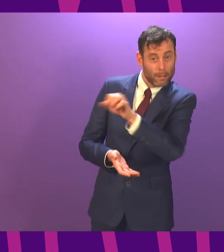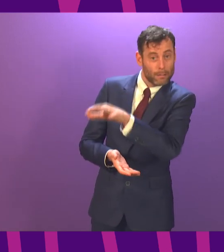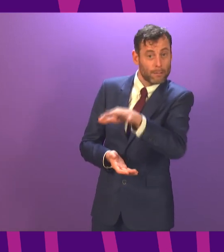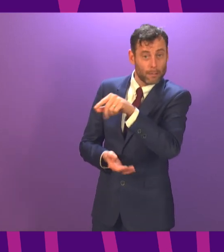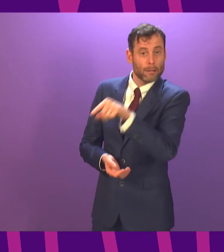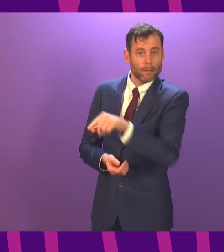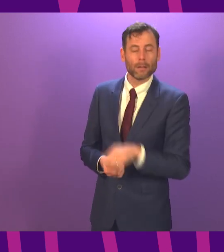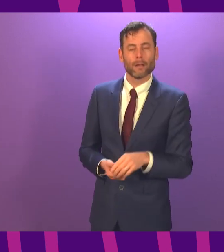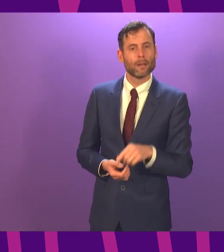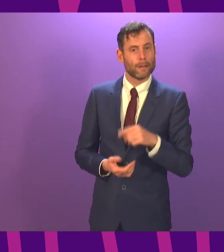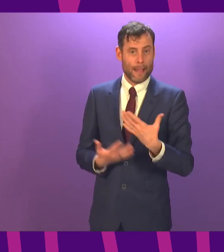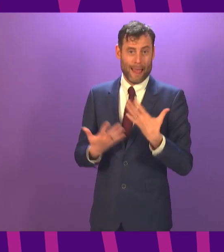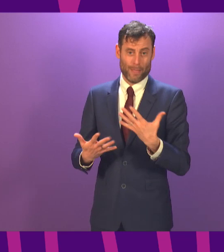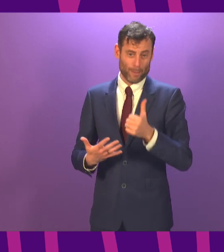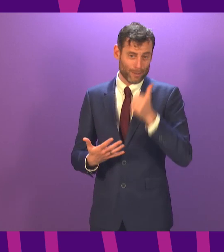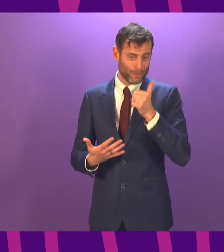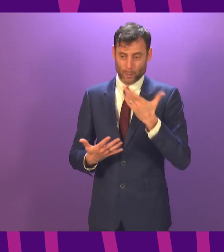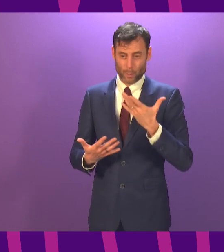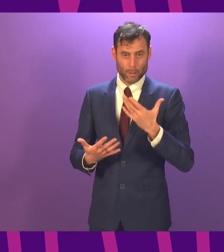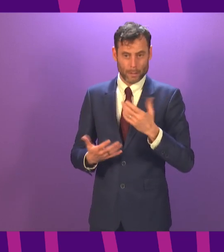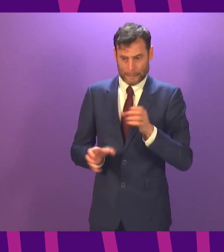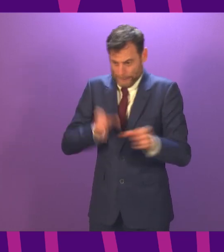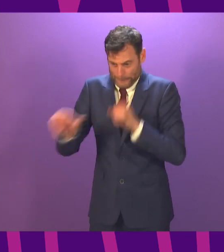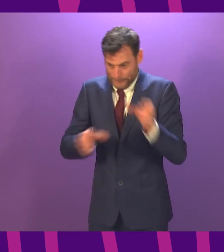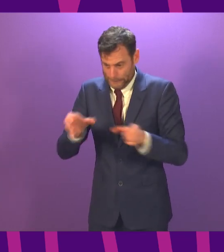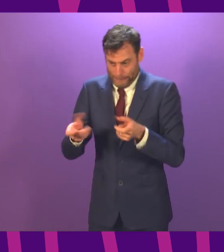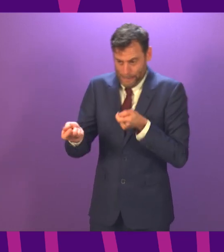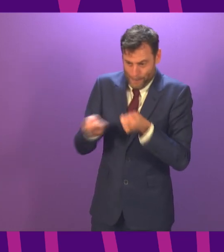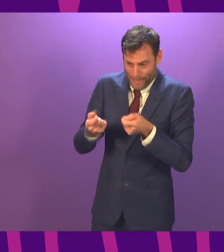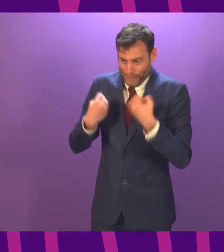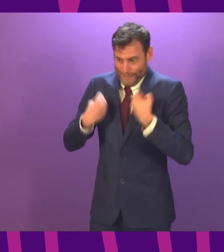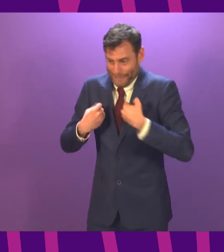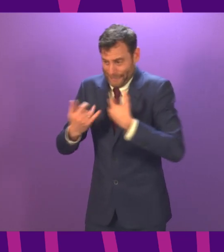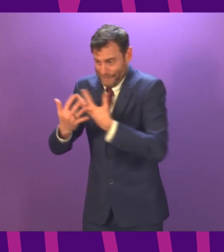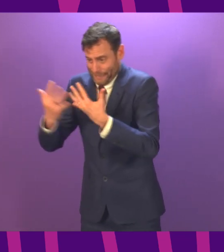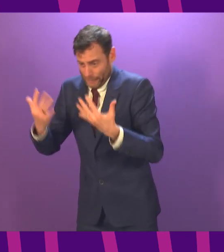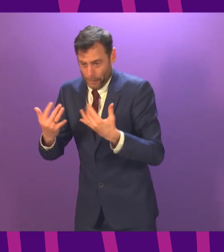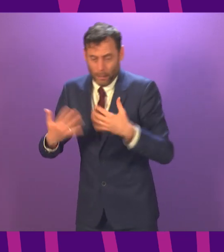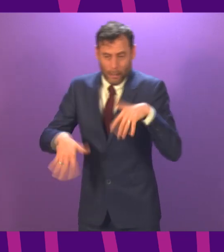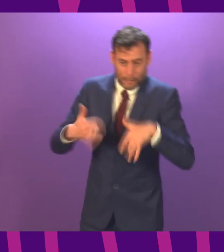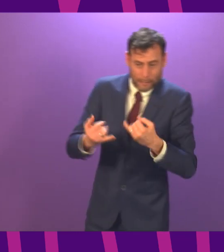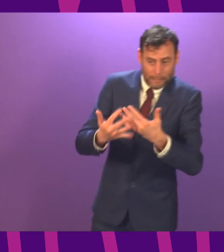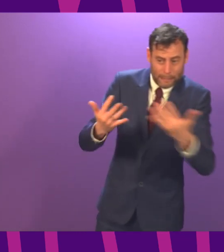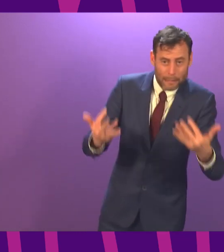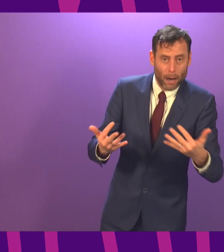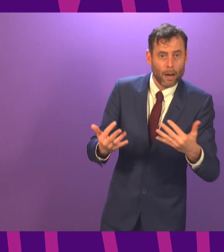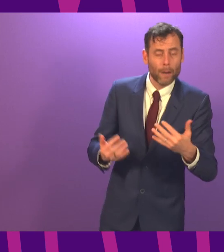which covers the member’s constituency, are under serious pressure right now. We continue to support health boards as much as possible. The health secretary recently launched our